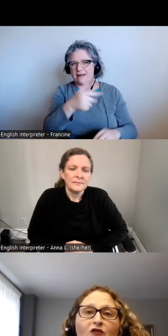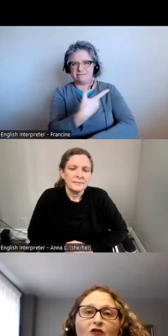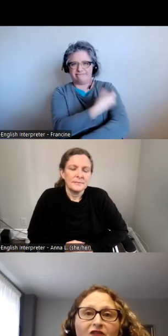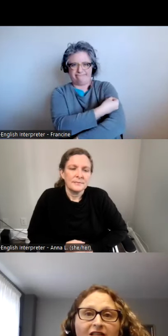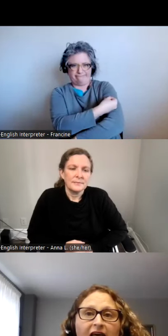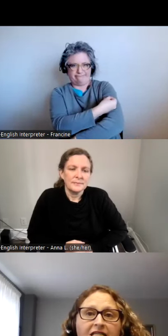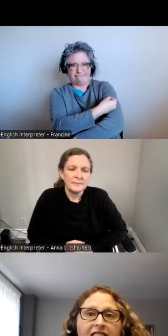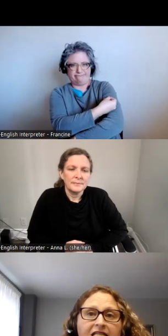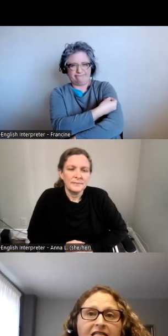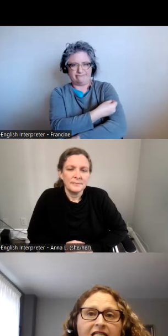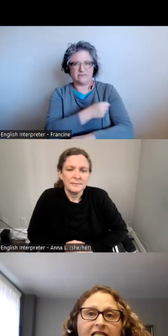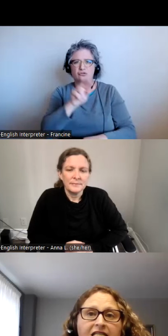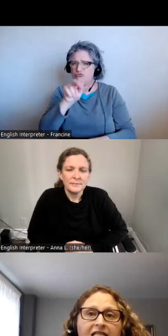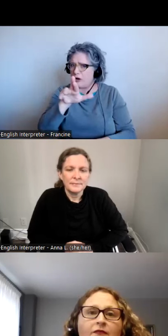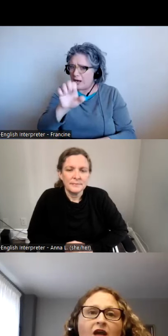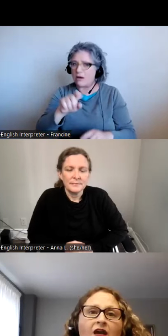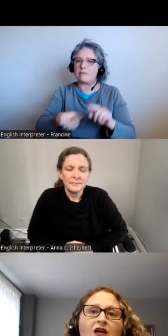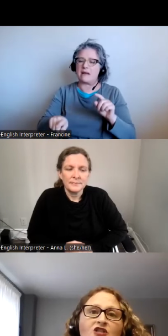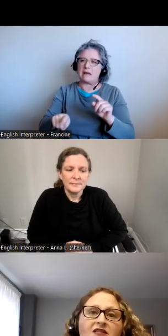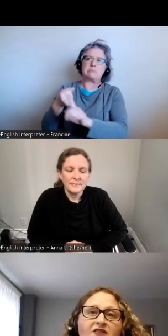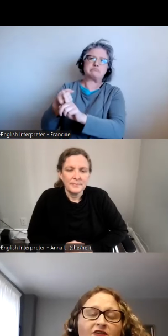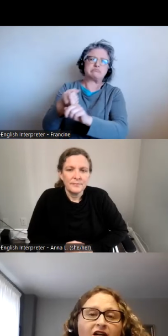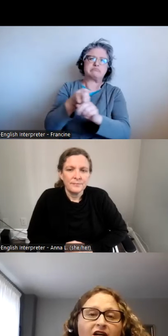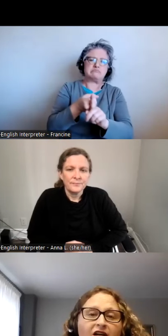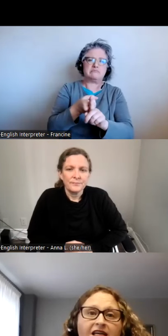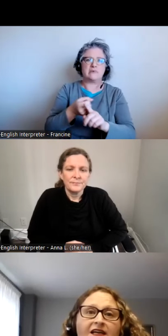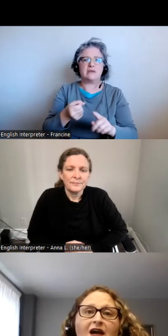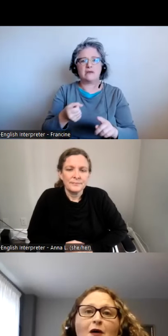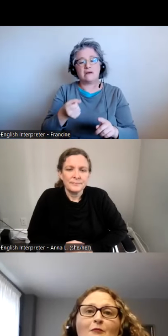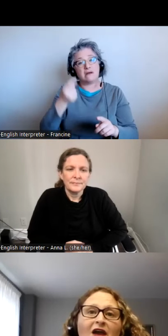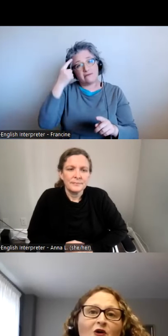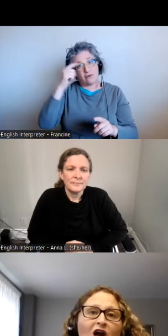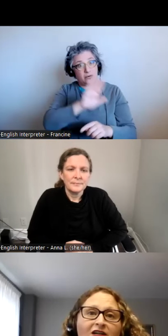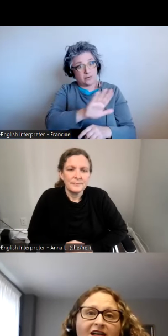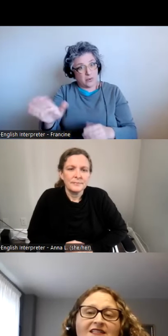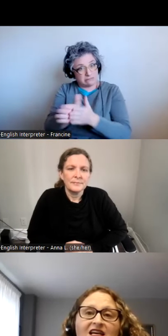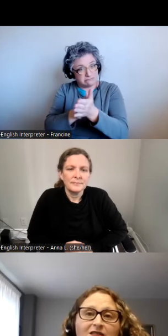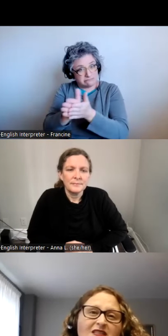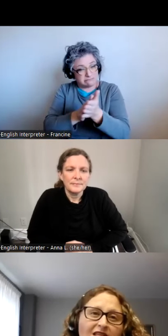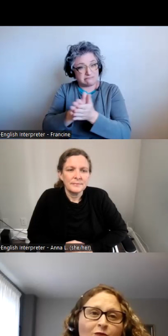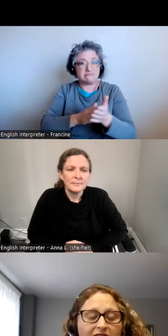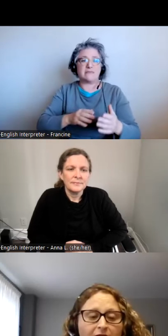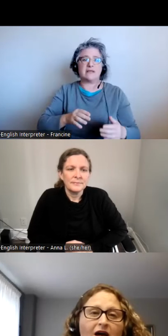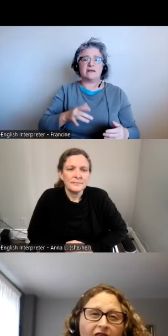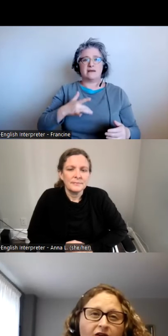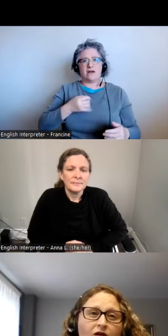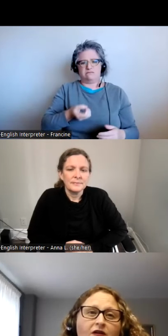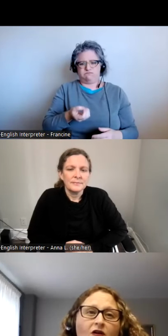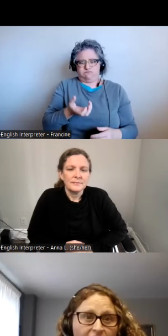muscle. There have been rare cases of myocarditis related